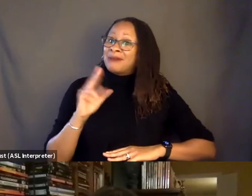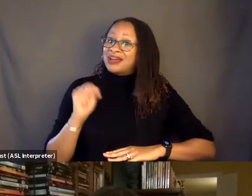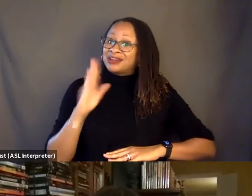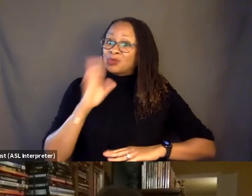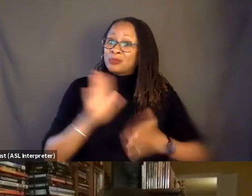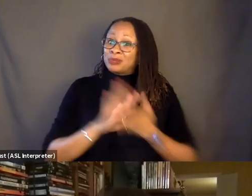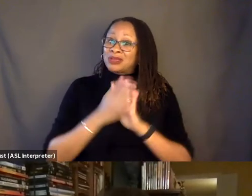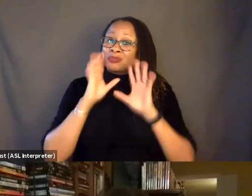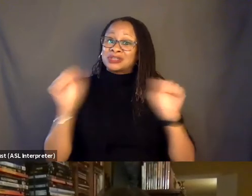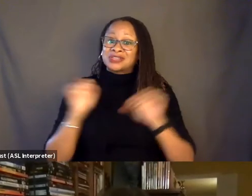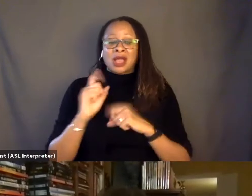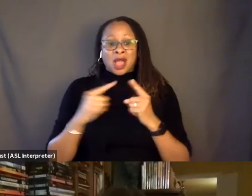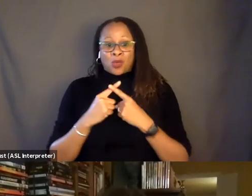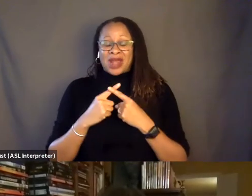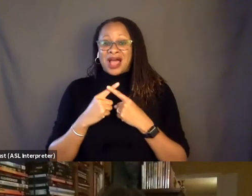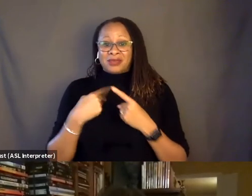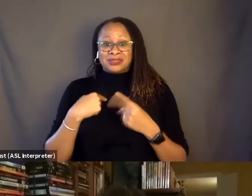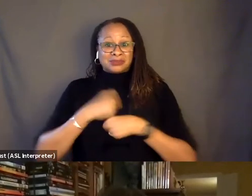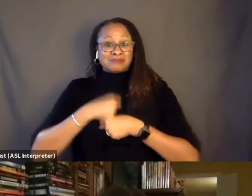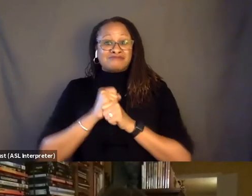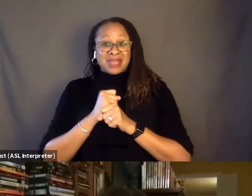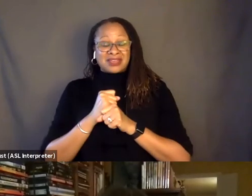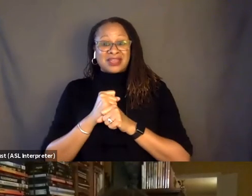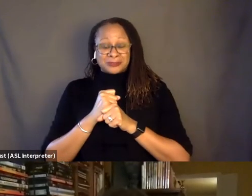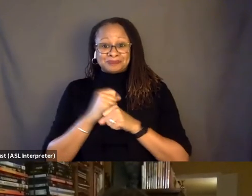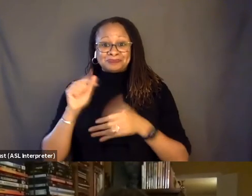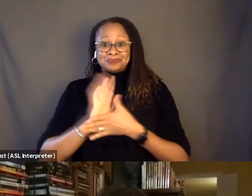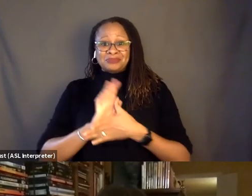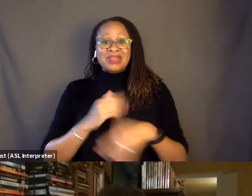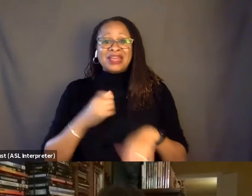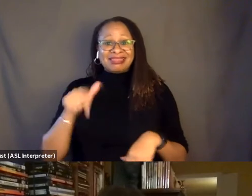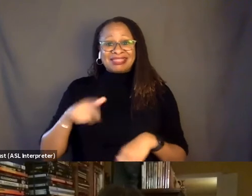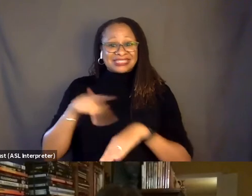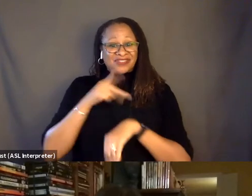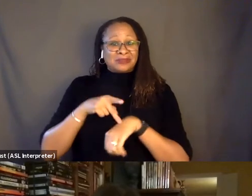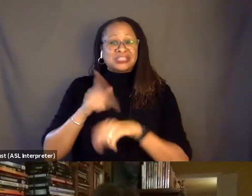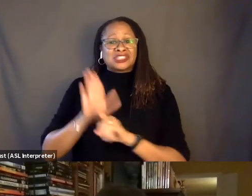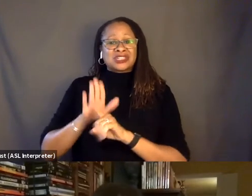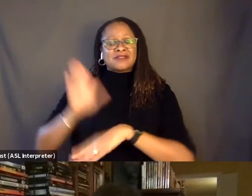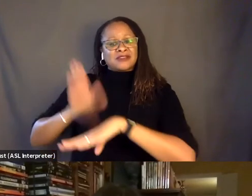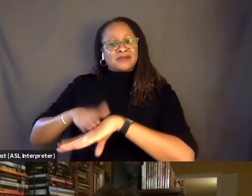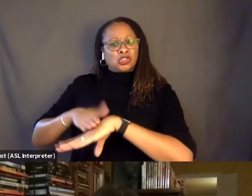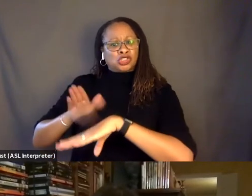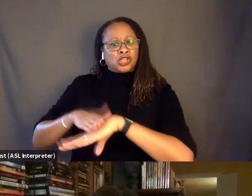it became very apparent that the Philippines is a cautionary tale. And I think in a place like the Philippines, because it's smaller,